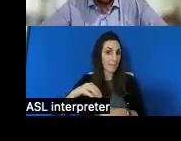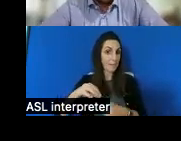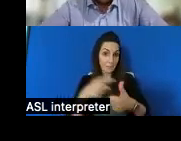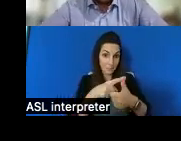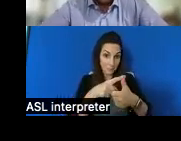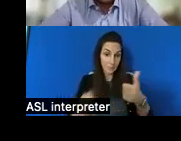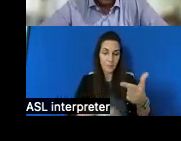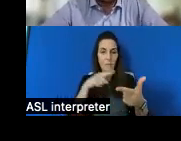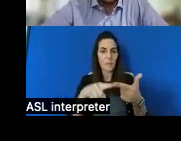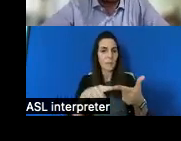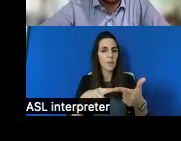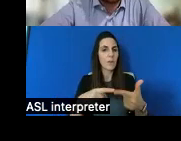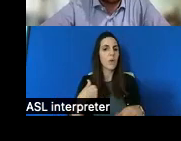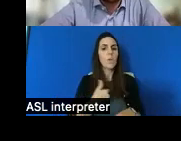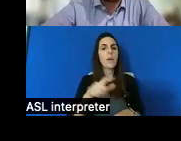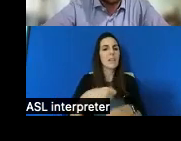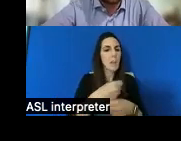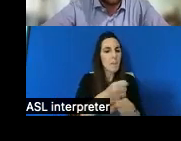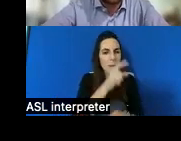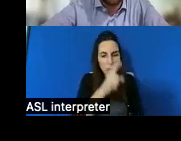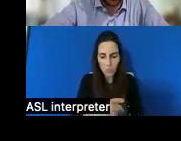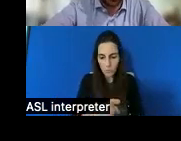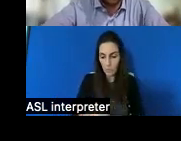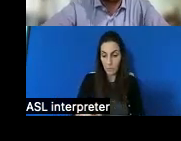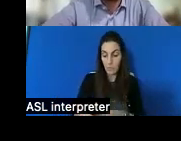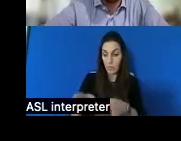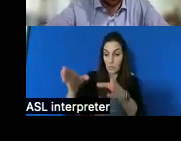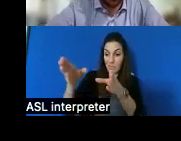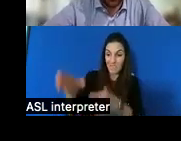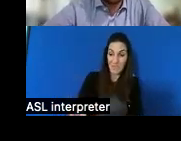into that last slide we need to make sure that our trustees and our Guardians are well